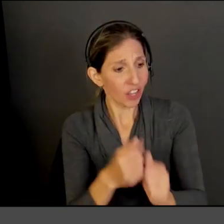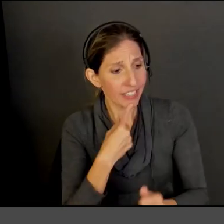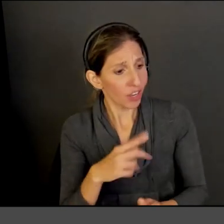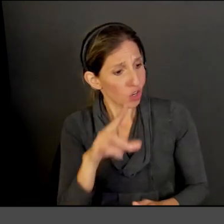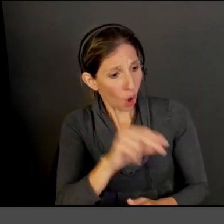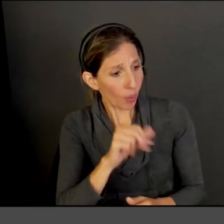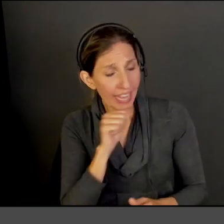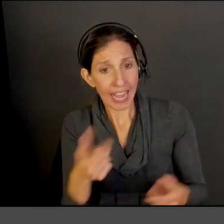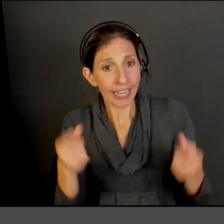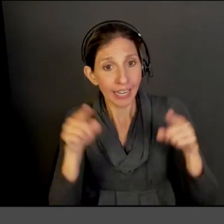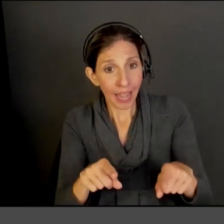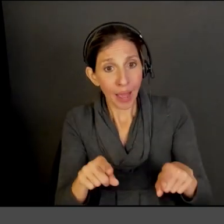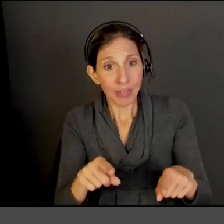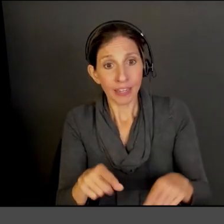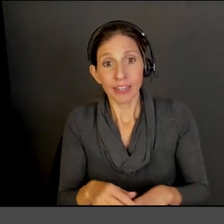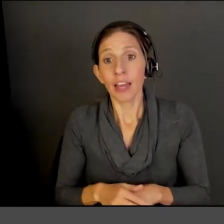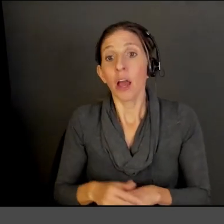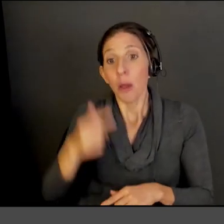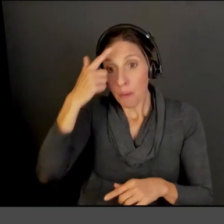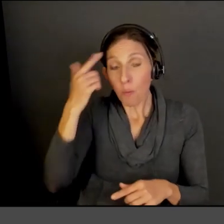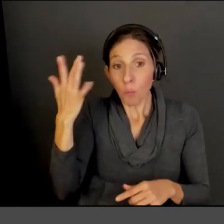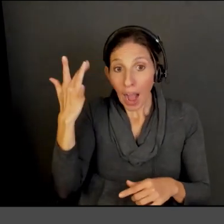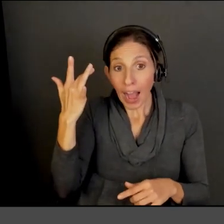UNDERNEATH THE BRIDGE THAT GOES